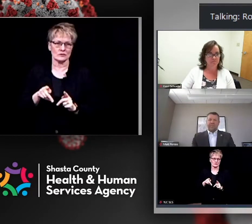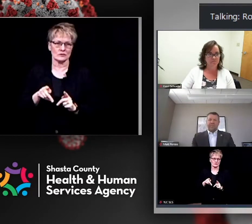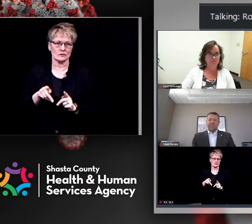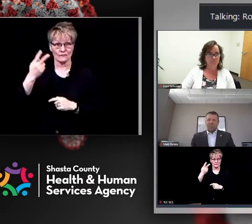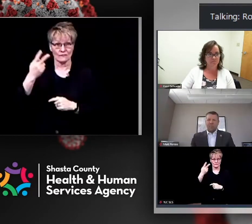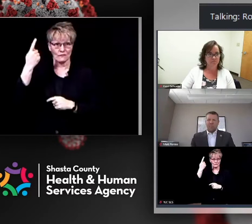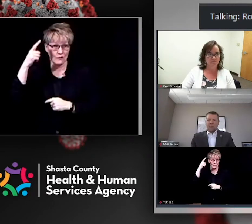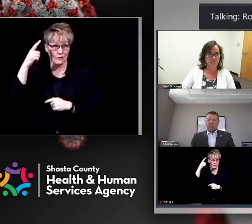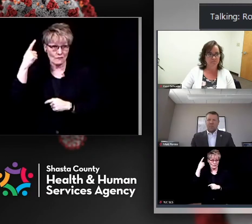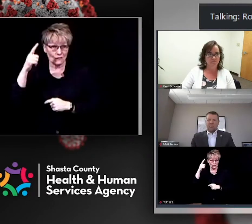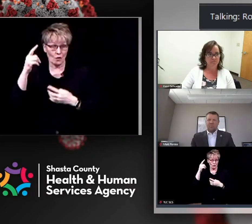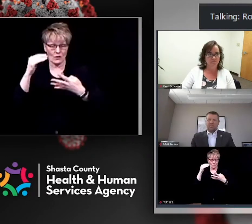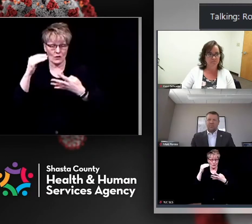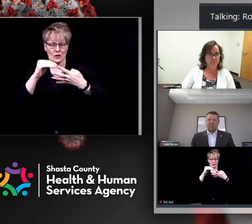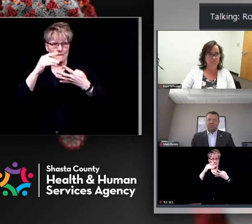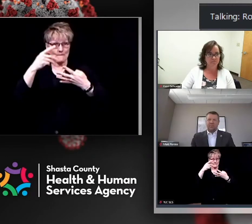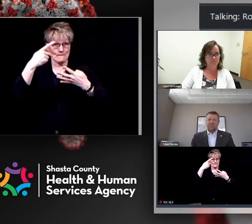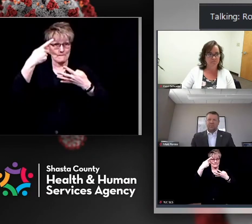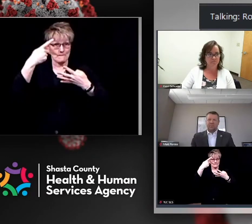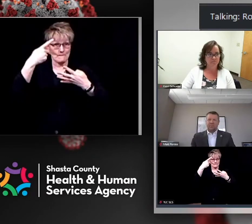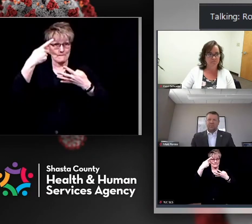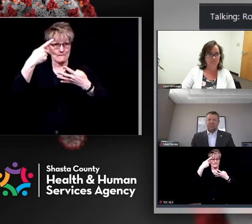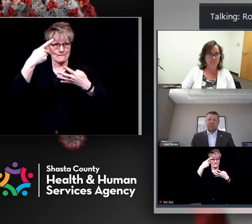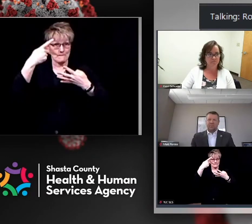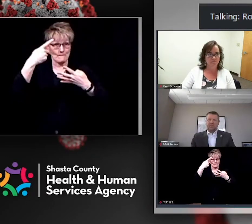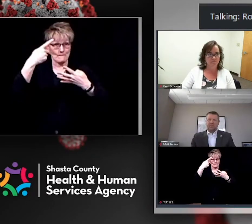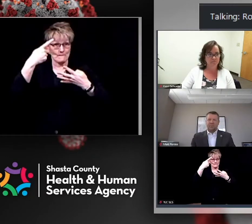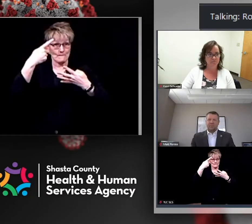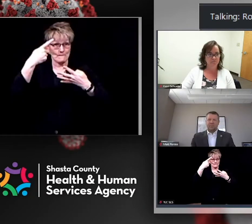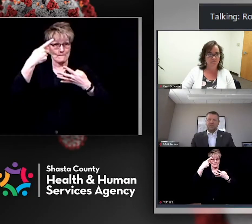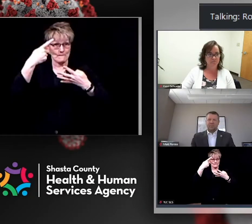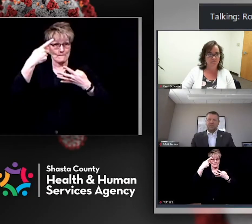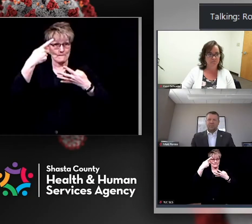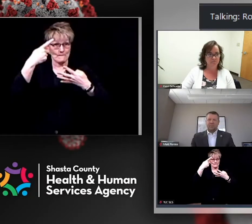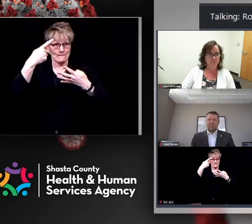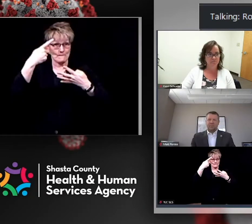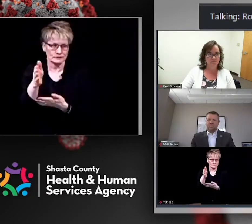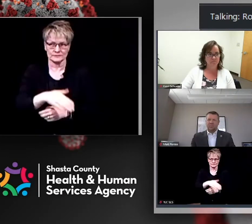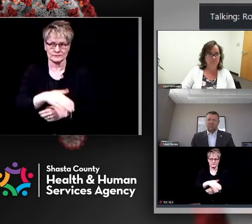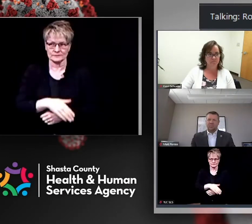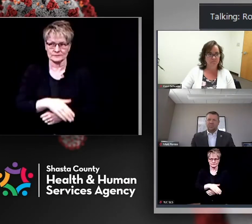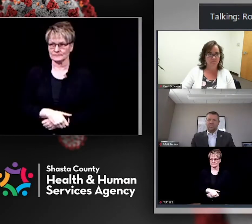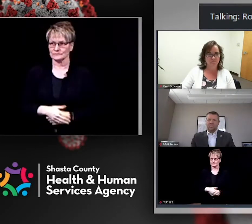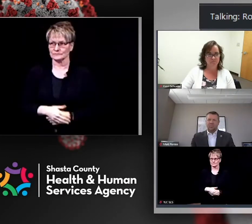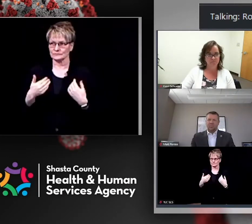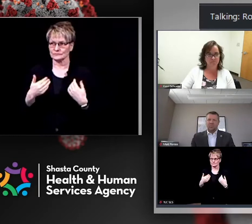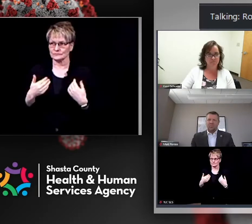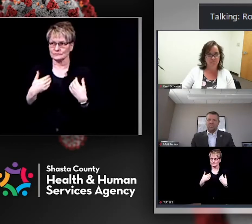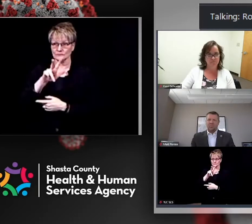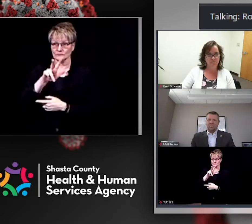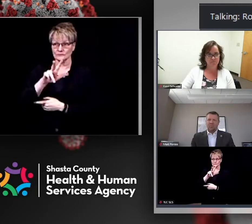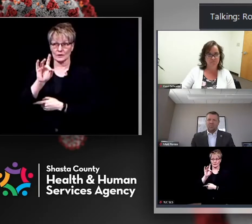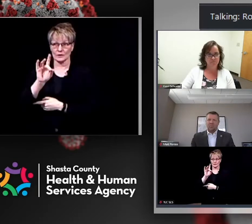the latest ICU availability for the Northern region is at 30.5%. So, still not subject to the